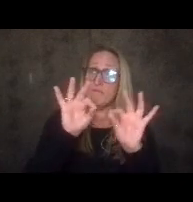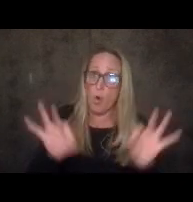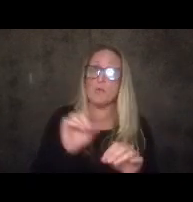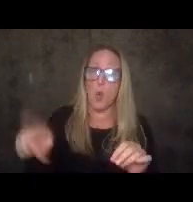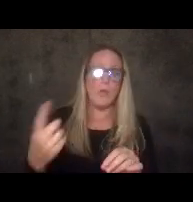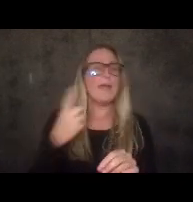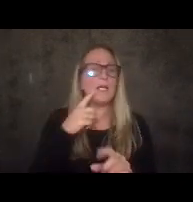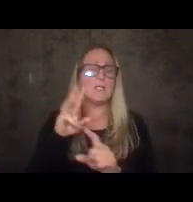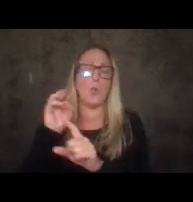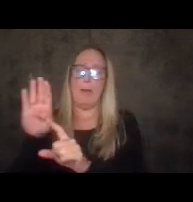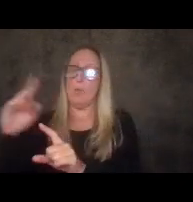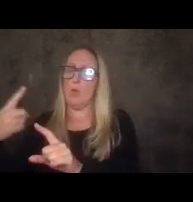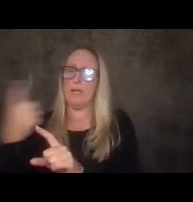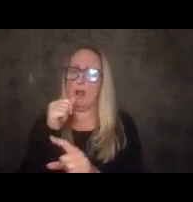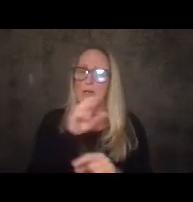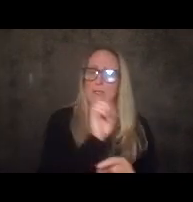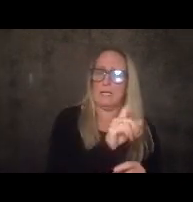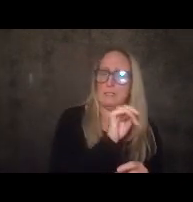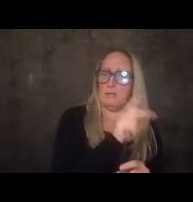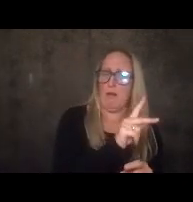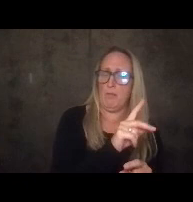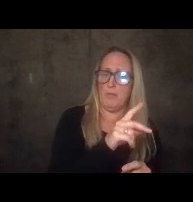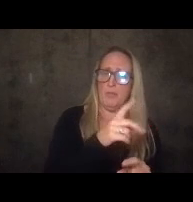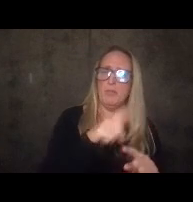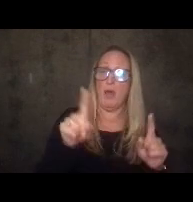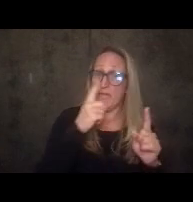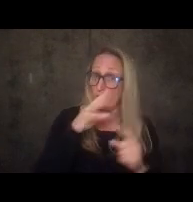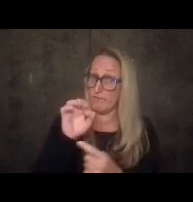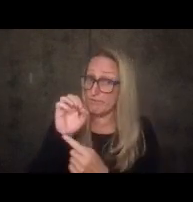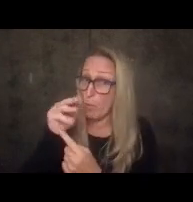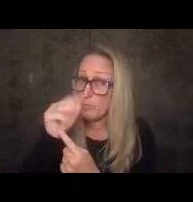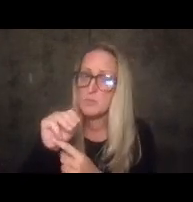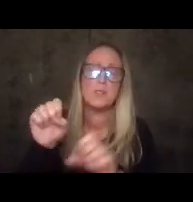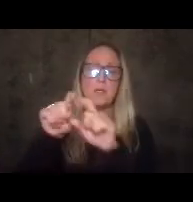desktop app. But uhm, for the forms it, I don't think it has